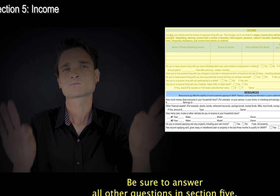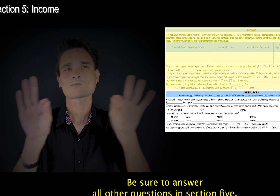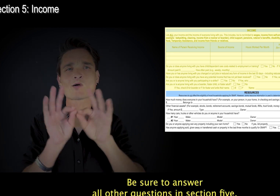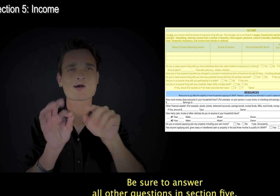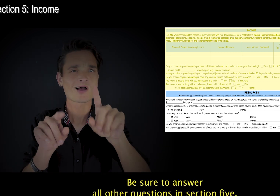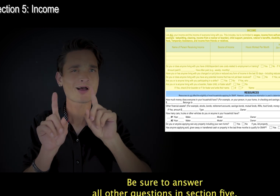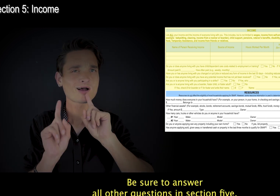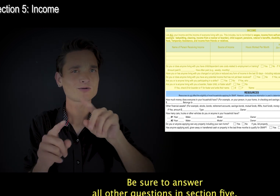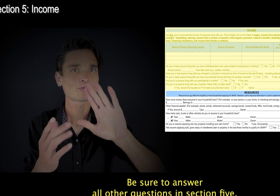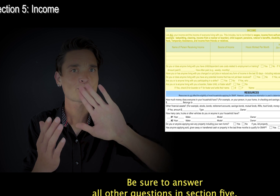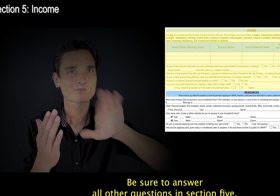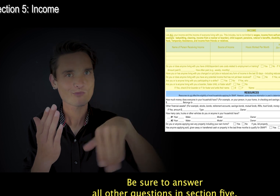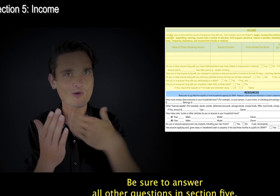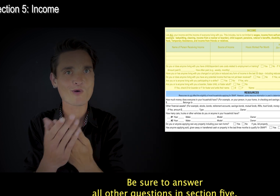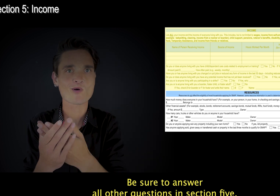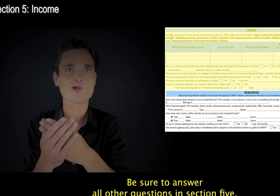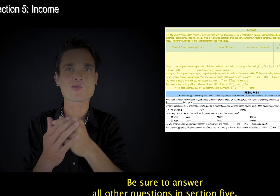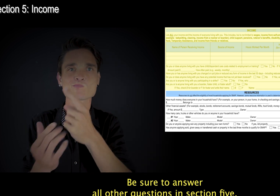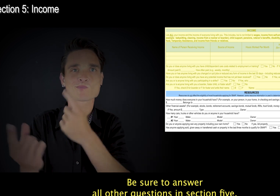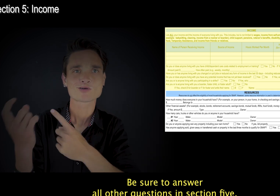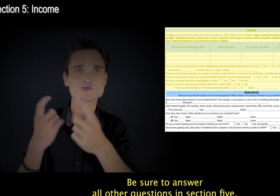Be sure to answer all other questions in section five.